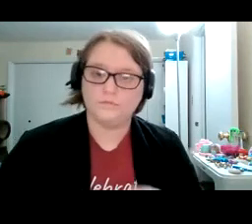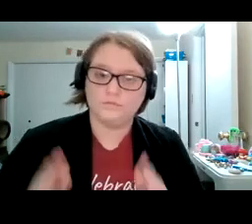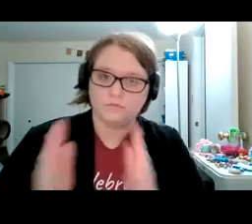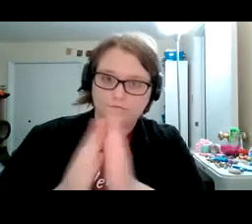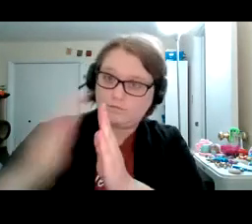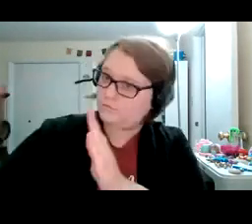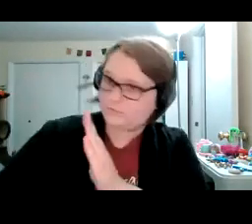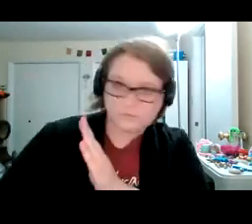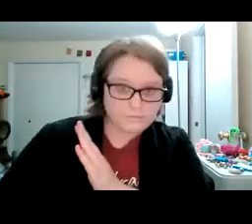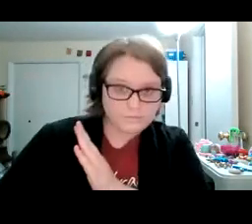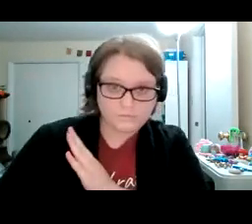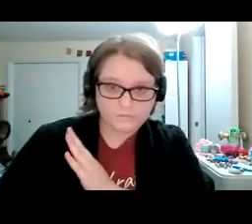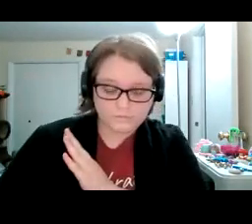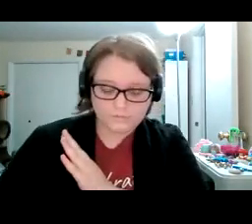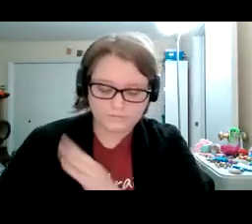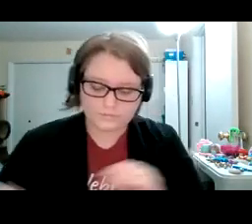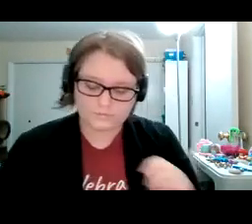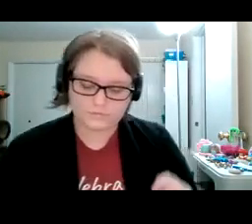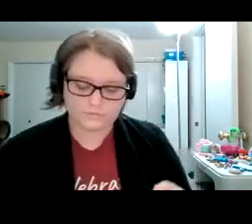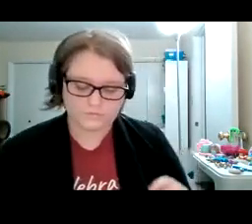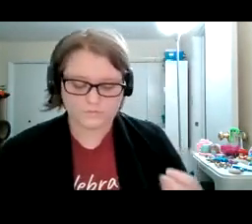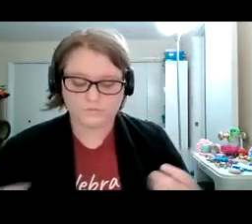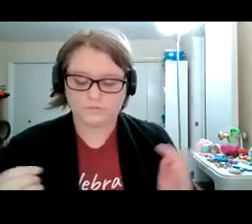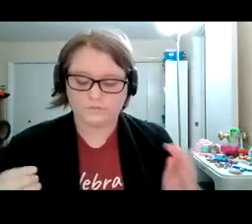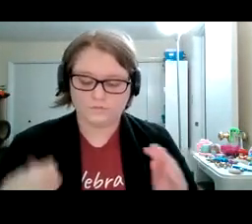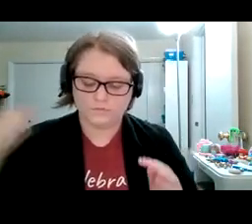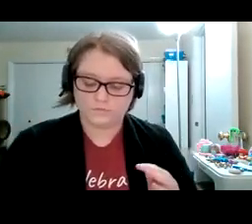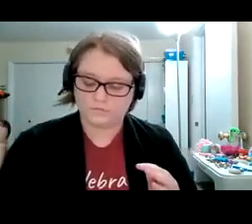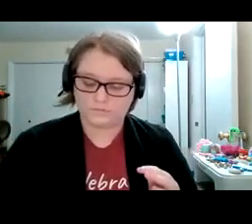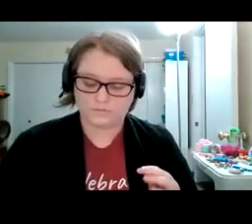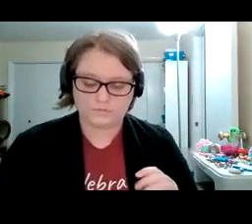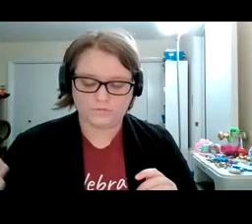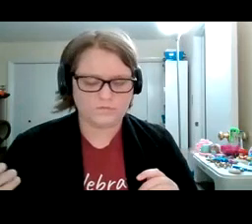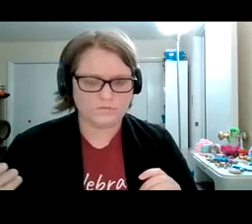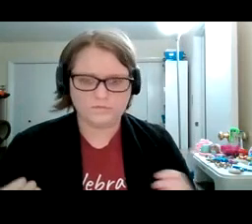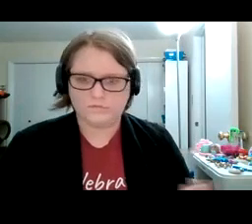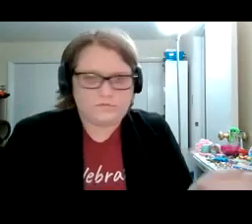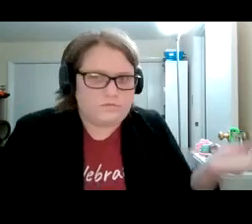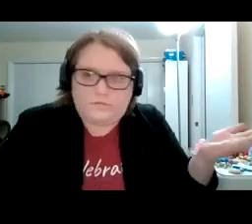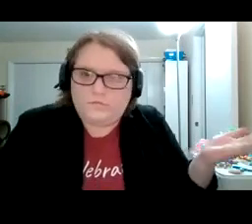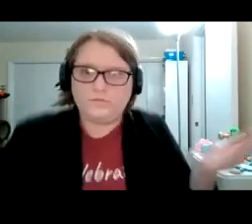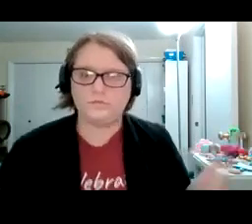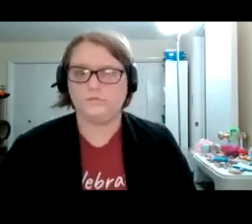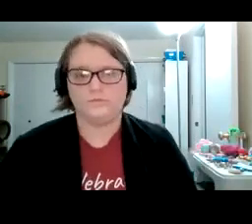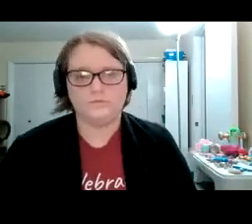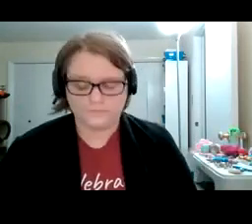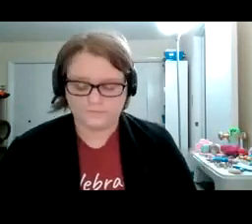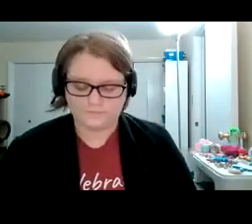other side of that screen. The concept of anonymity when you don't really know who the other person